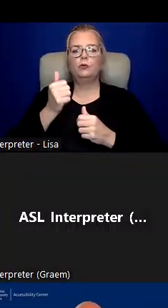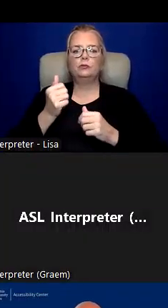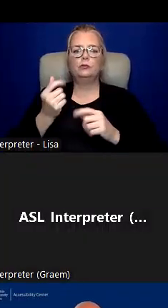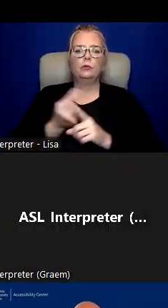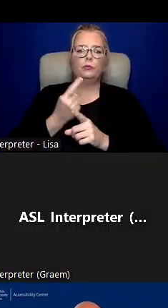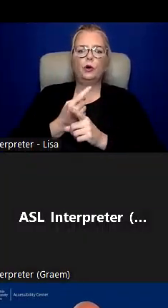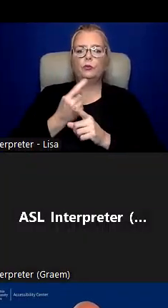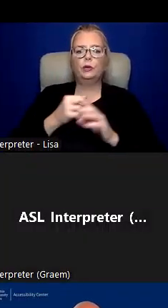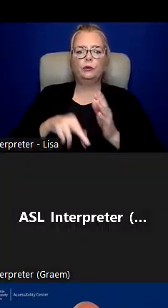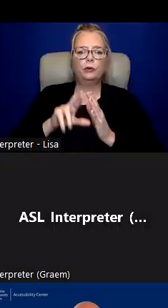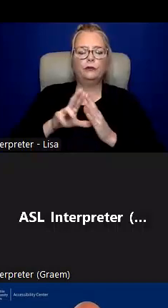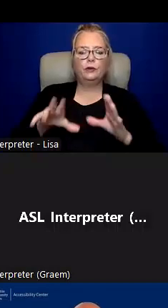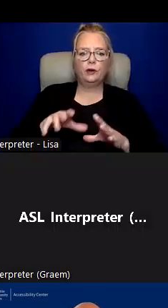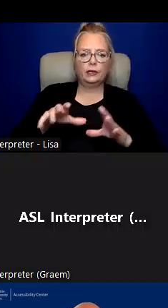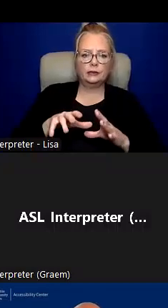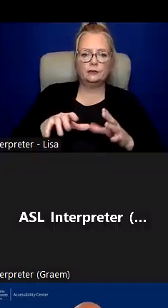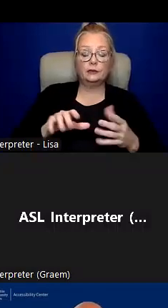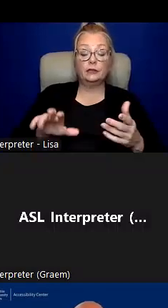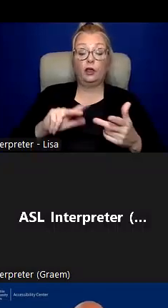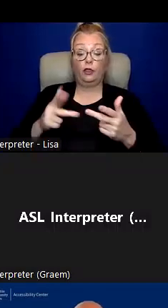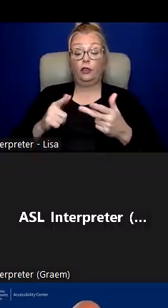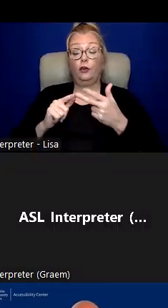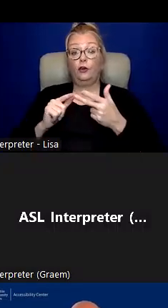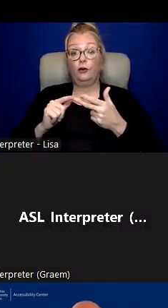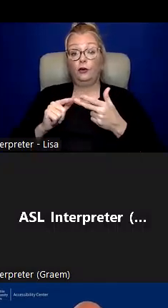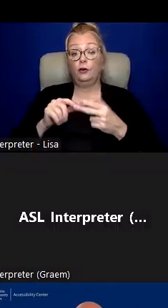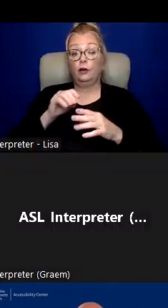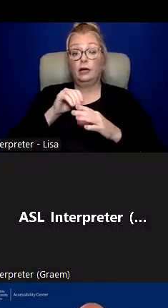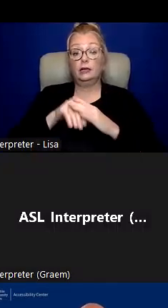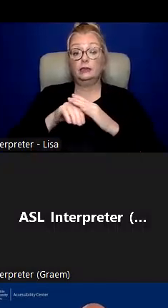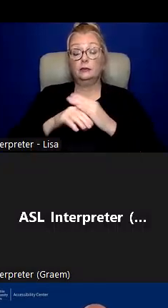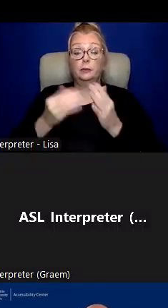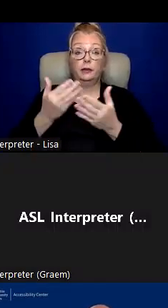The third step was the actual the accessibility validation itself.